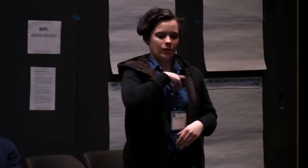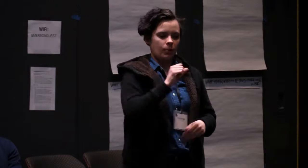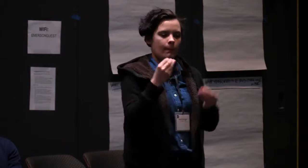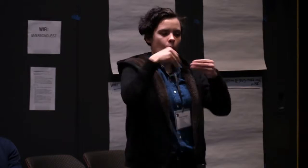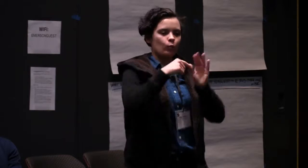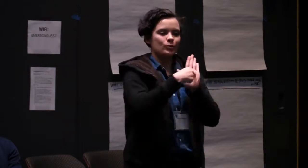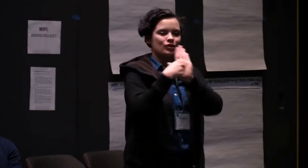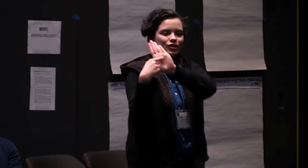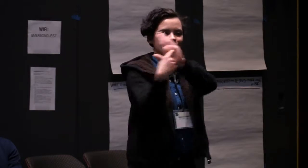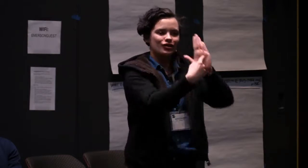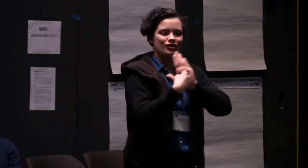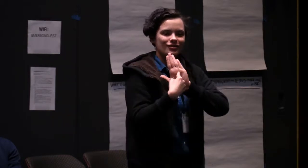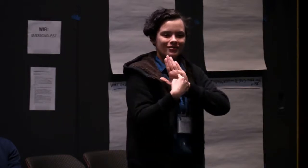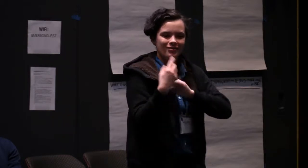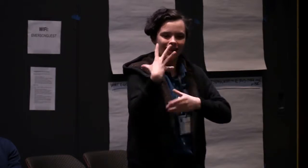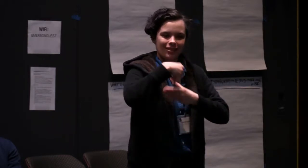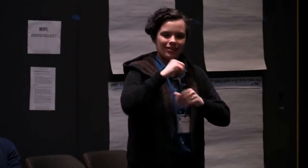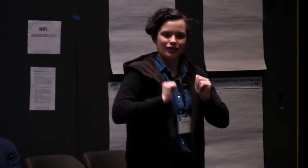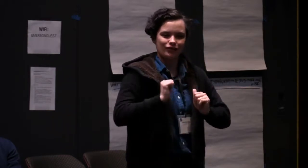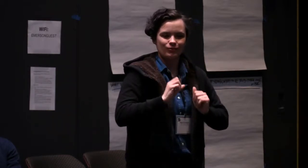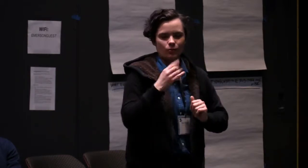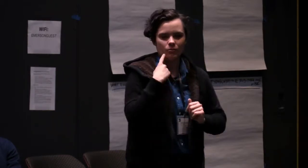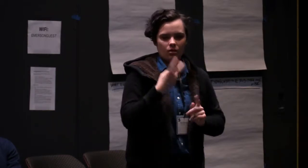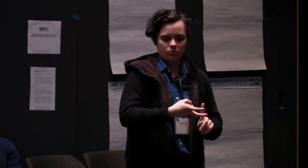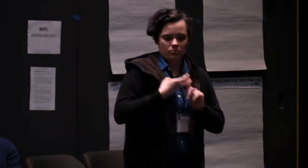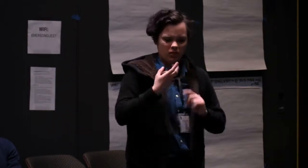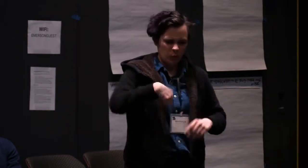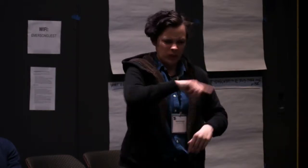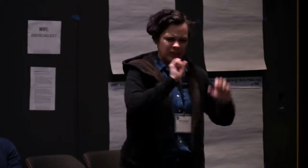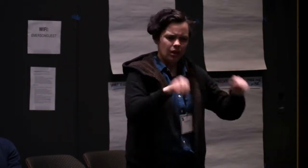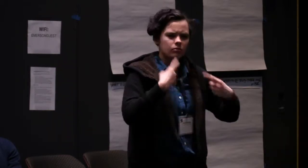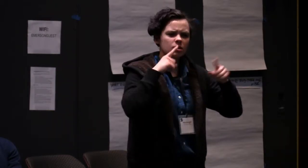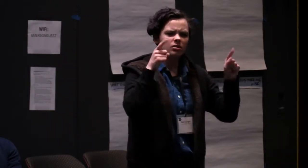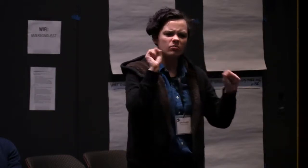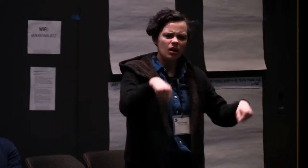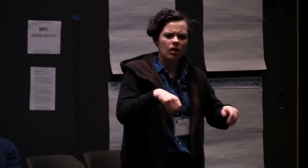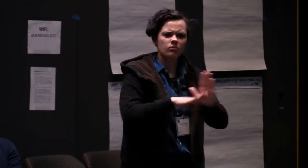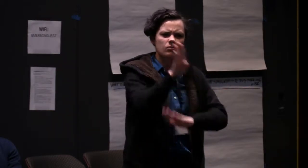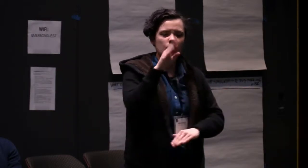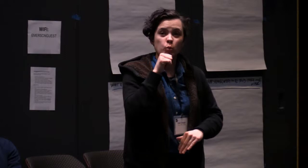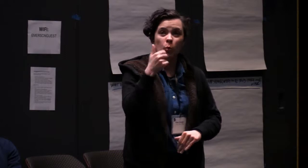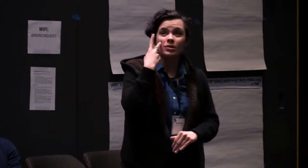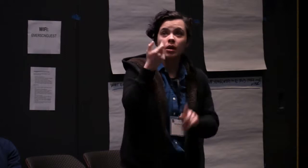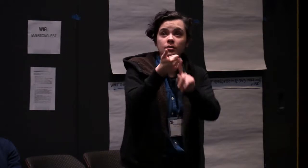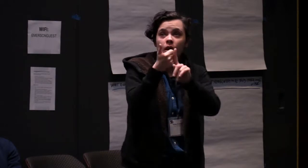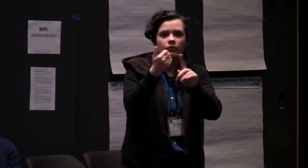all kinds of people so that we have greater representation in theater. We need to reach out to people